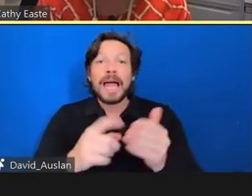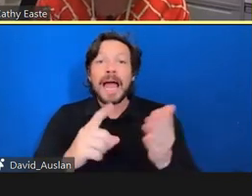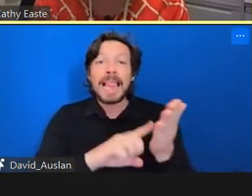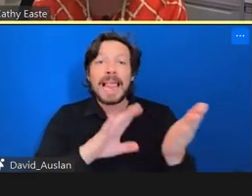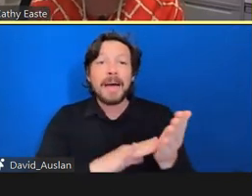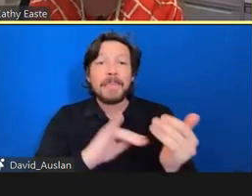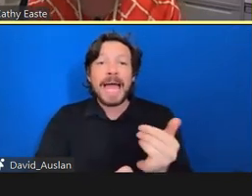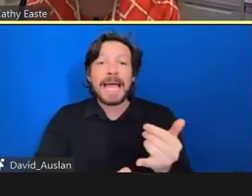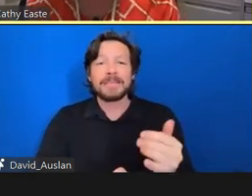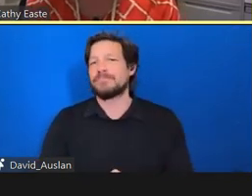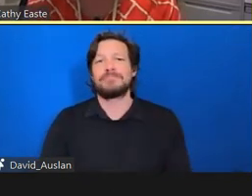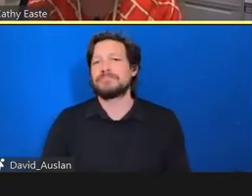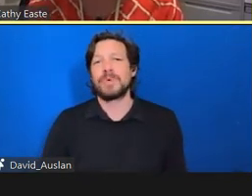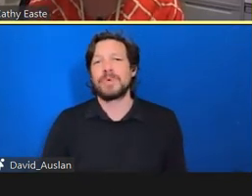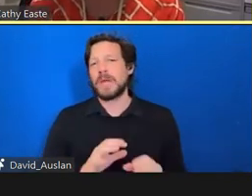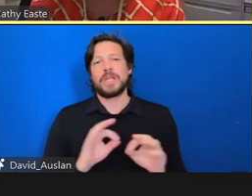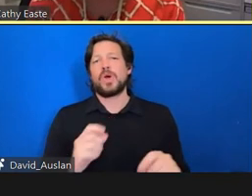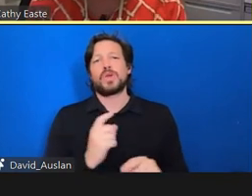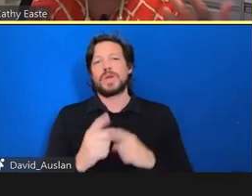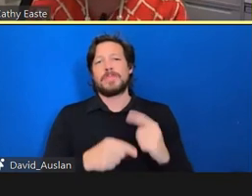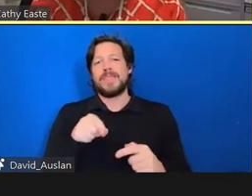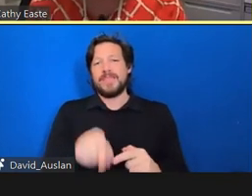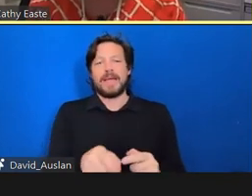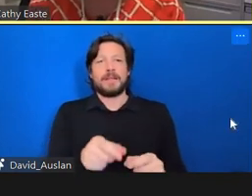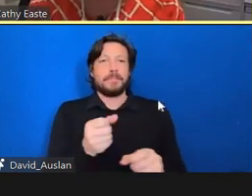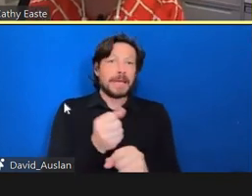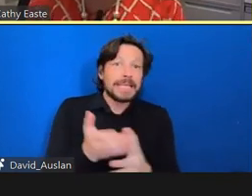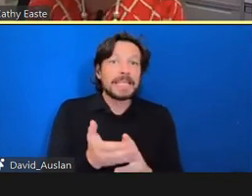et cetera, and teaching and how to make that more accessible. You will gain information from